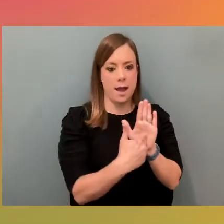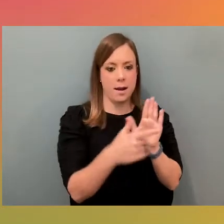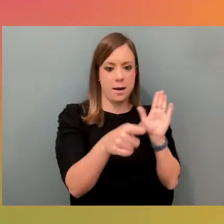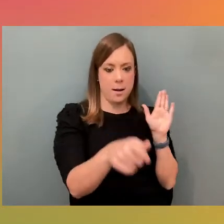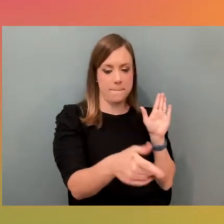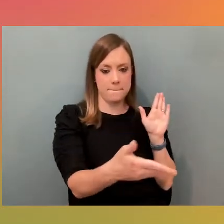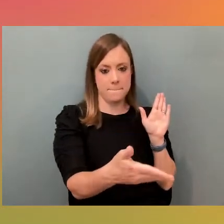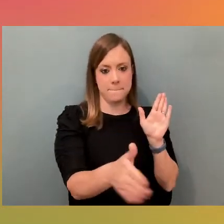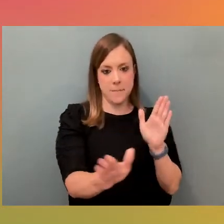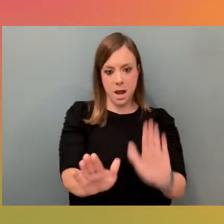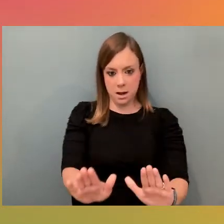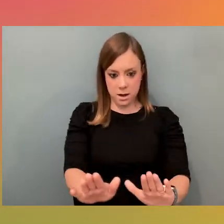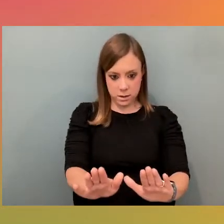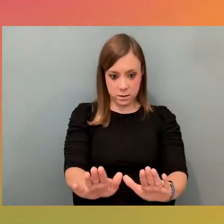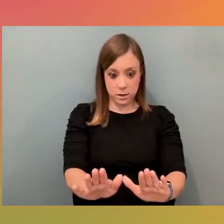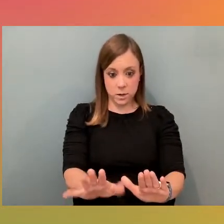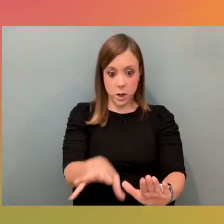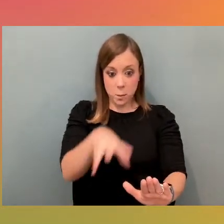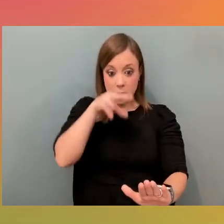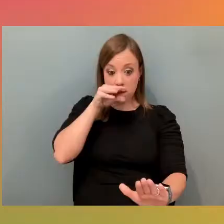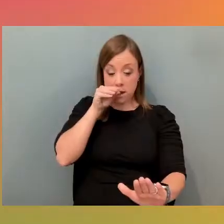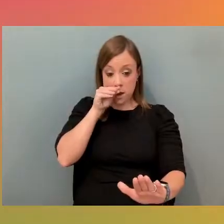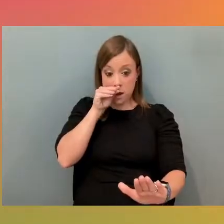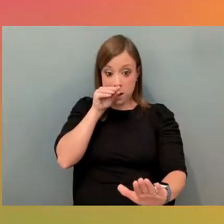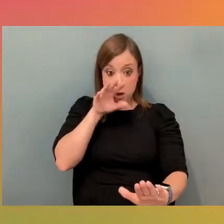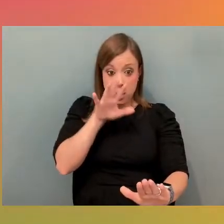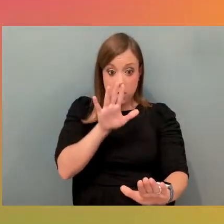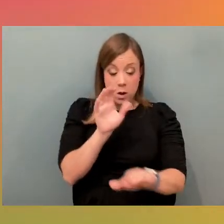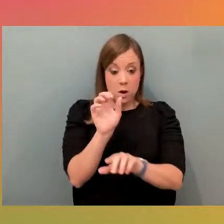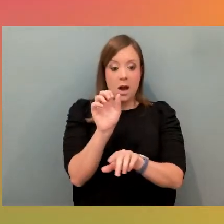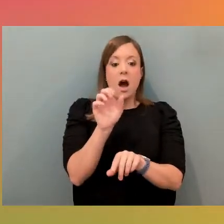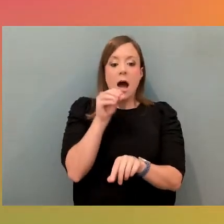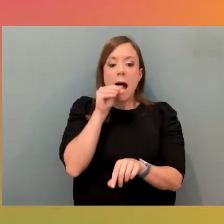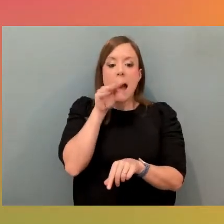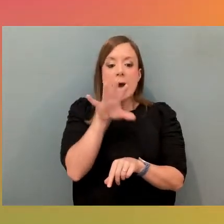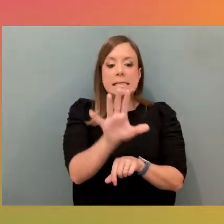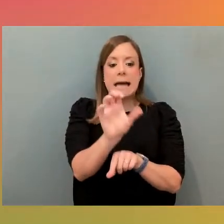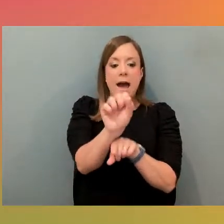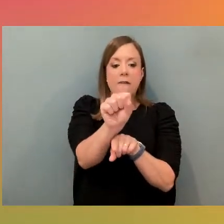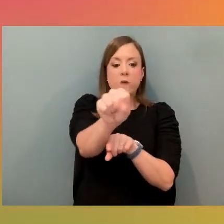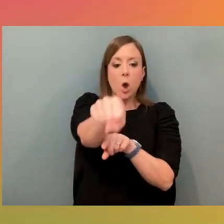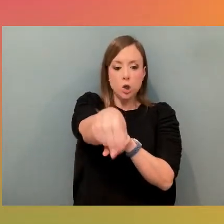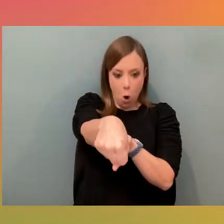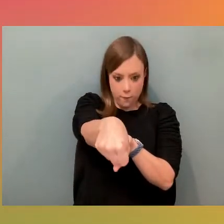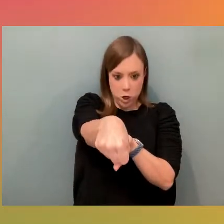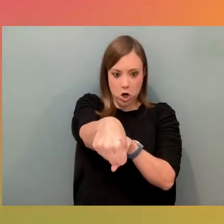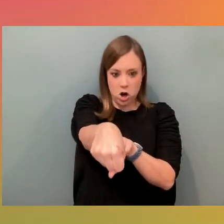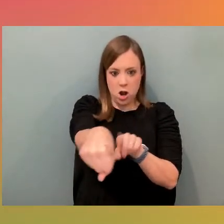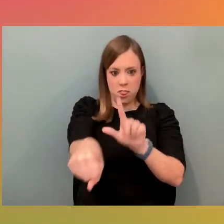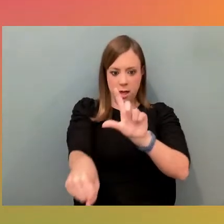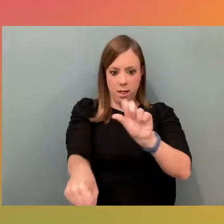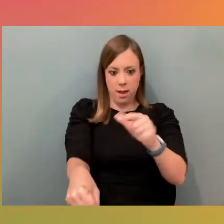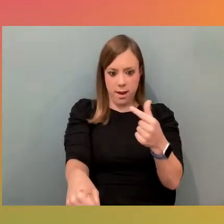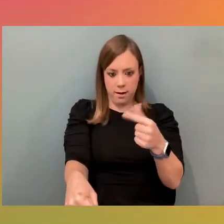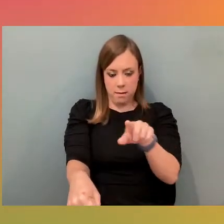GOOD. AND THEN RESET BEND YOUR KNEE LOW LUNG.